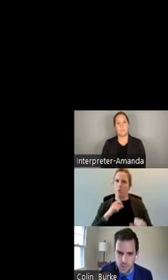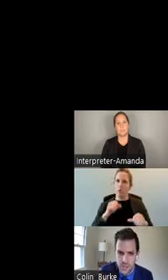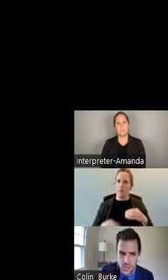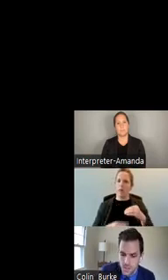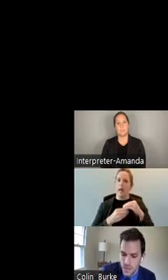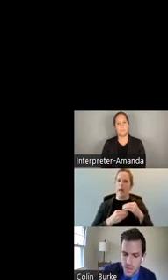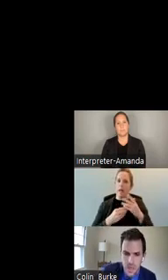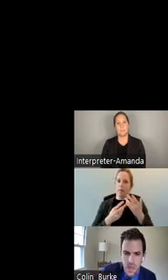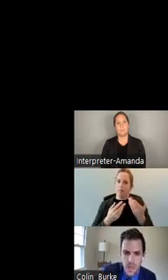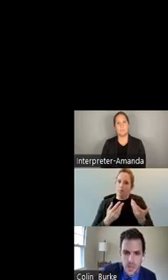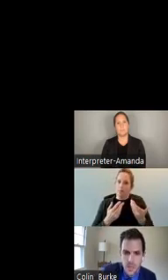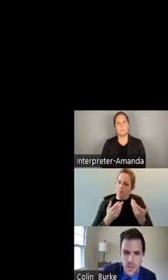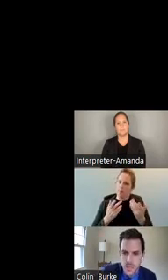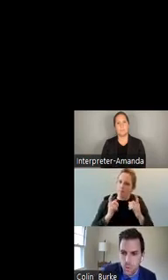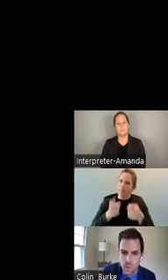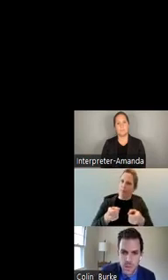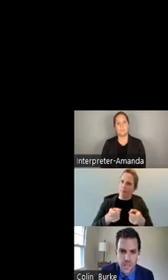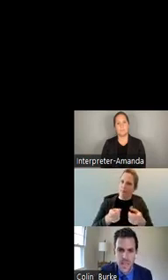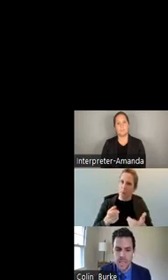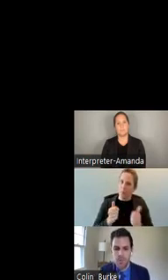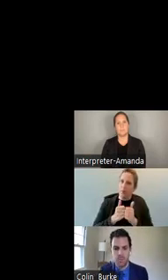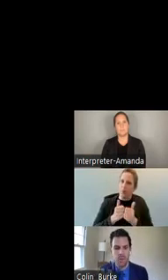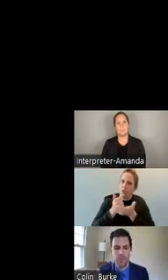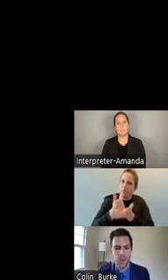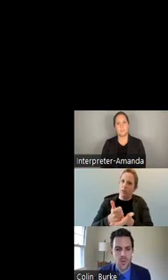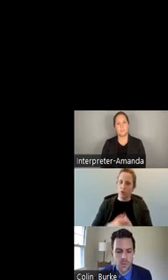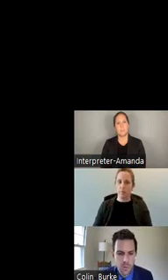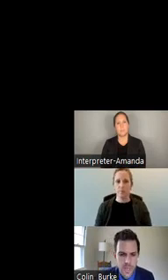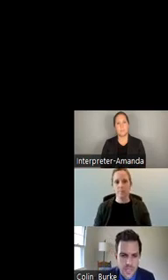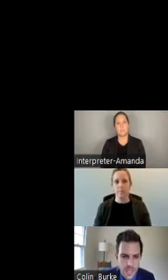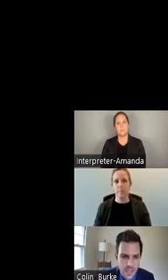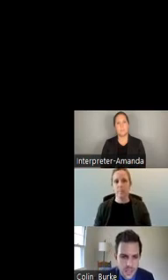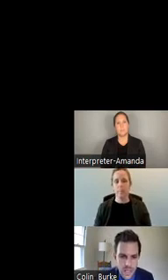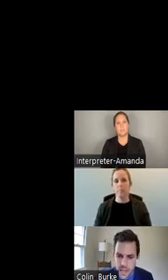interventions so this is the preliminary slide that we're poster that we presented at the Child